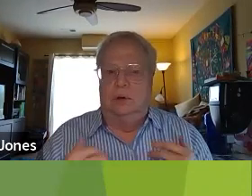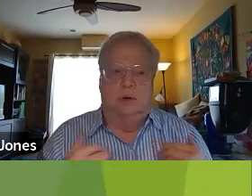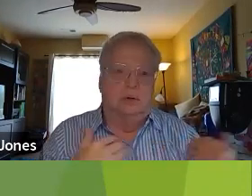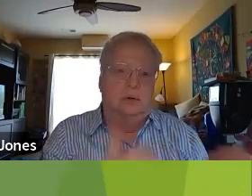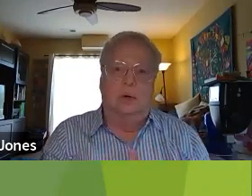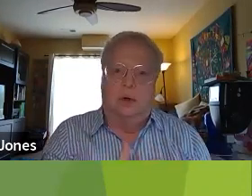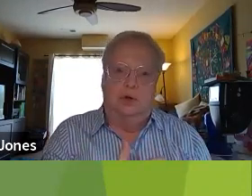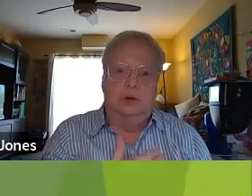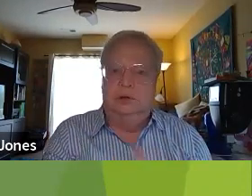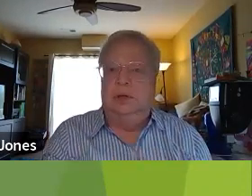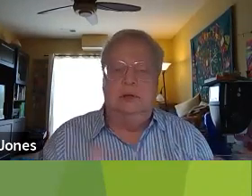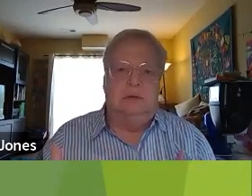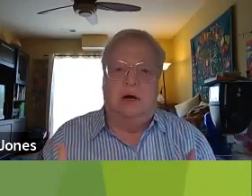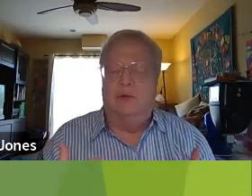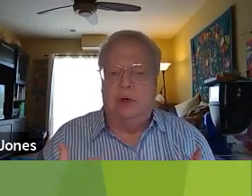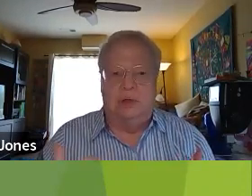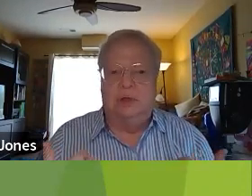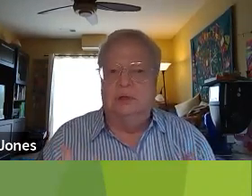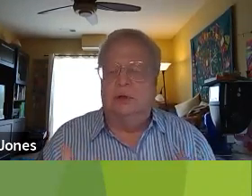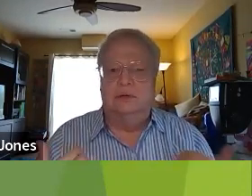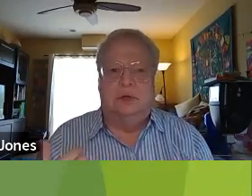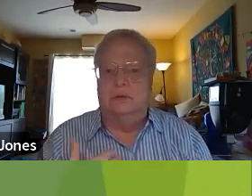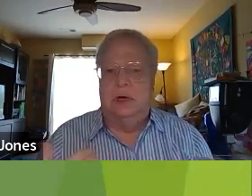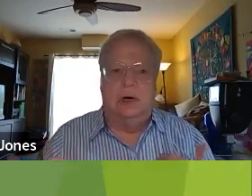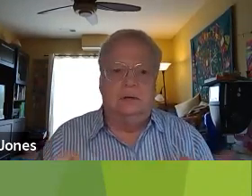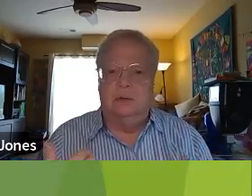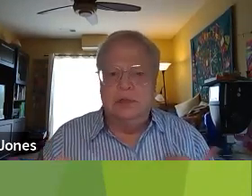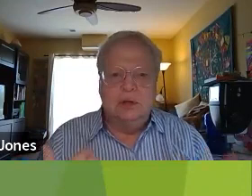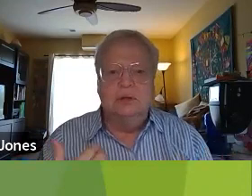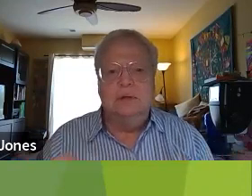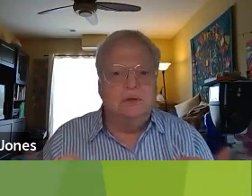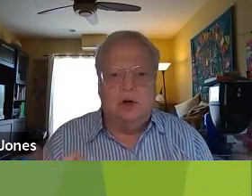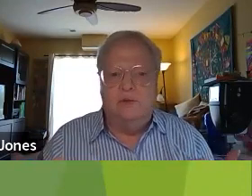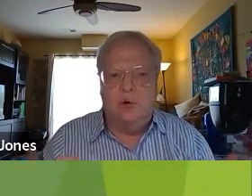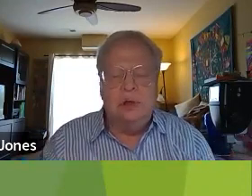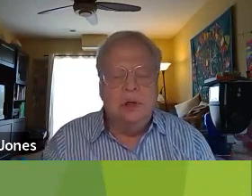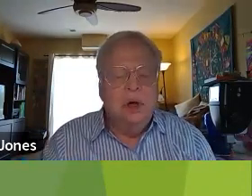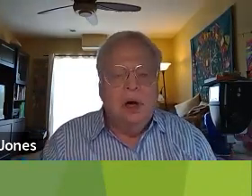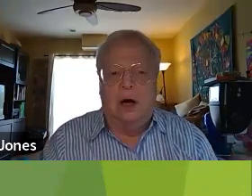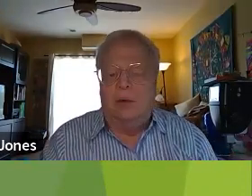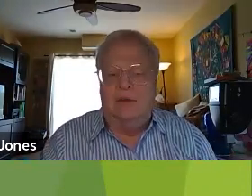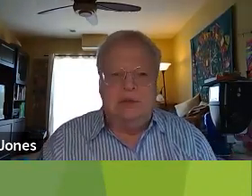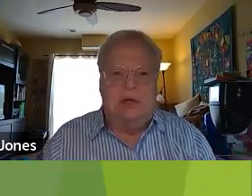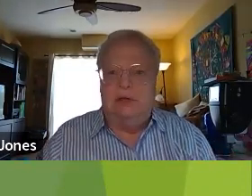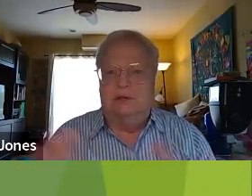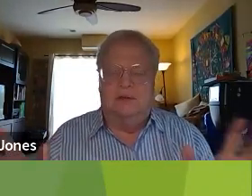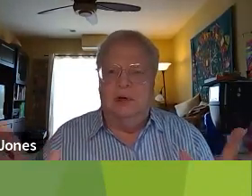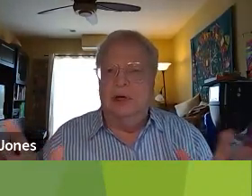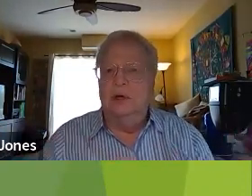or your local state deaf organizations and commissions and so forth. Every state is different.